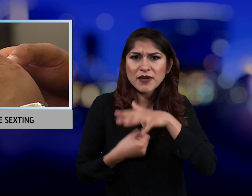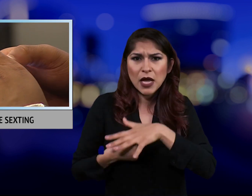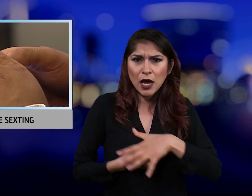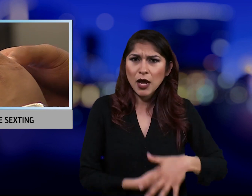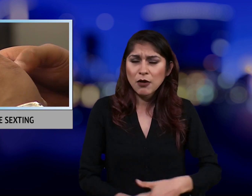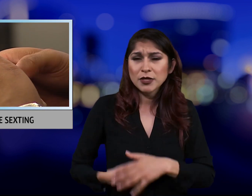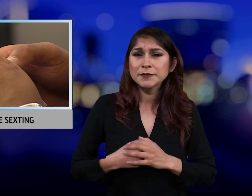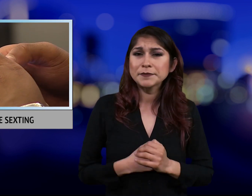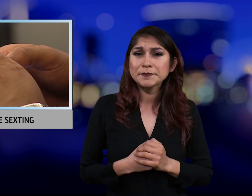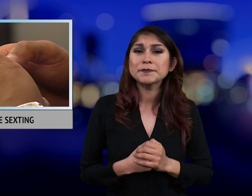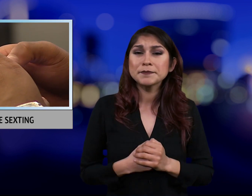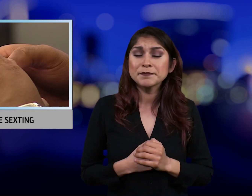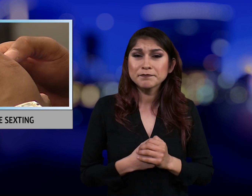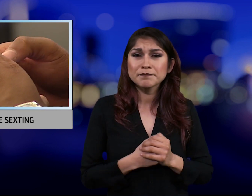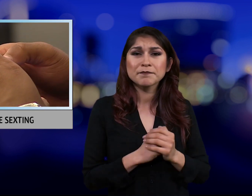text messages."